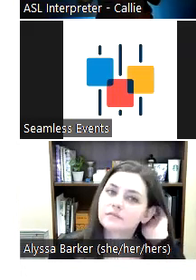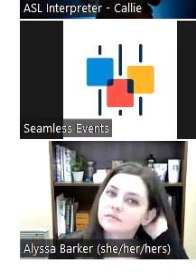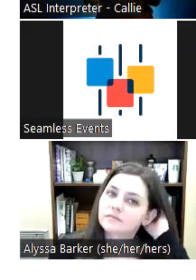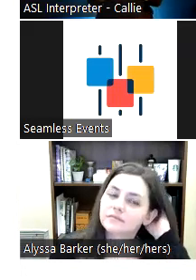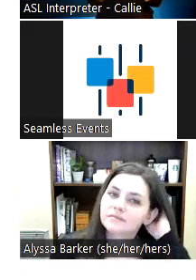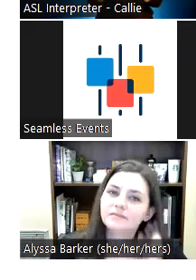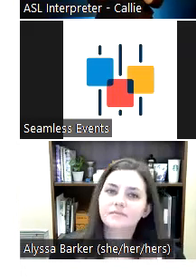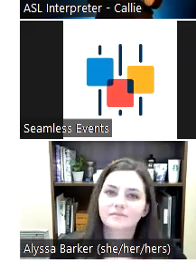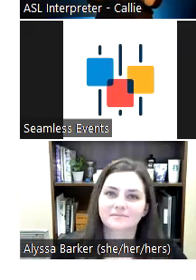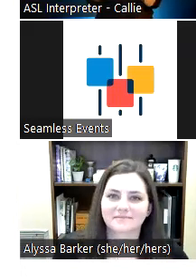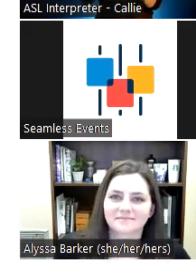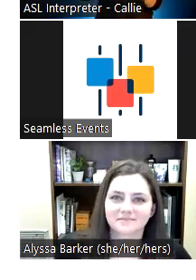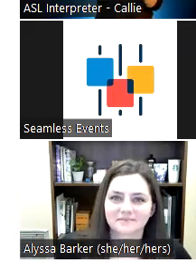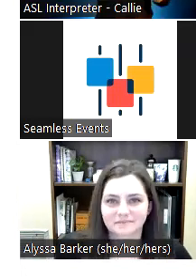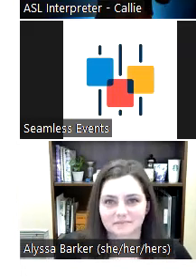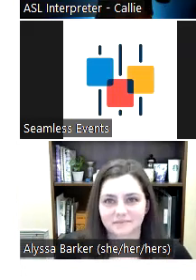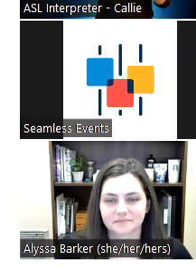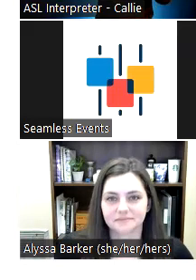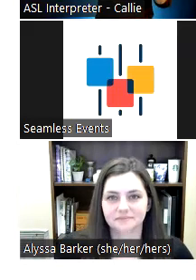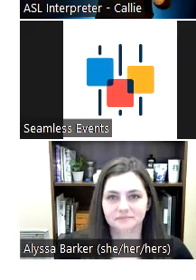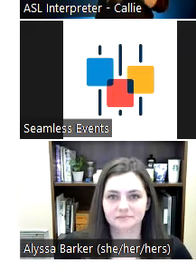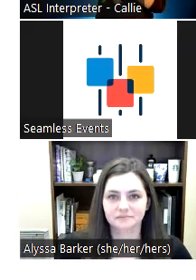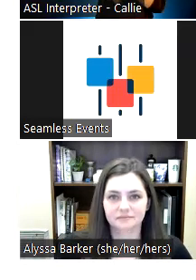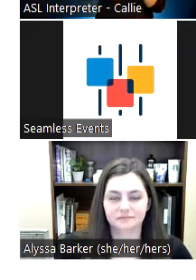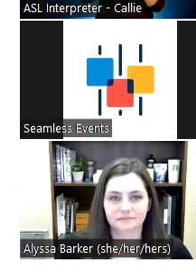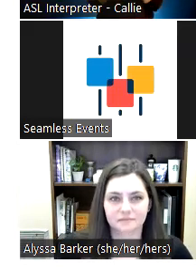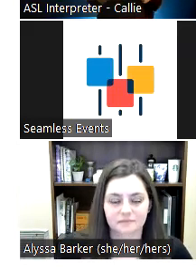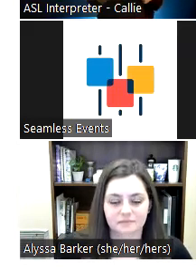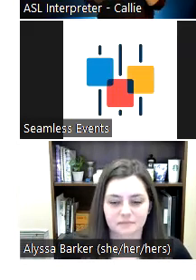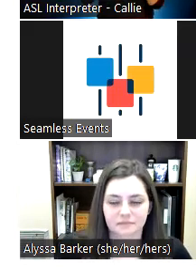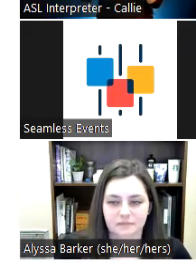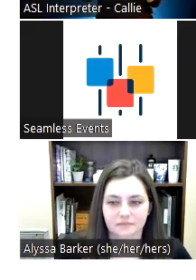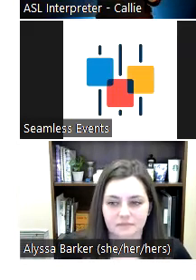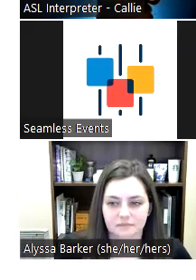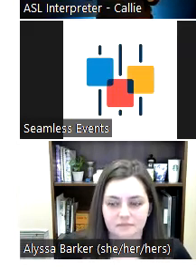of gonna test you a little bit um and so please put those answers in the chat and i will kind of